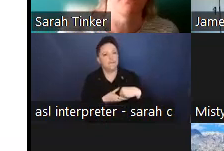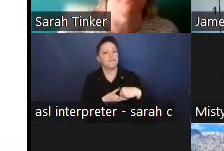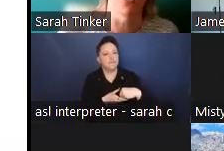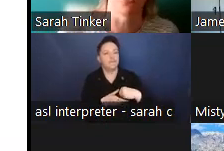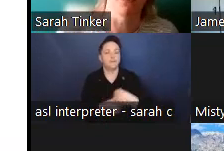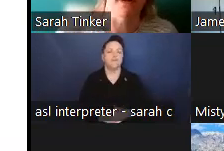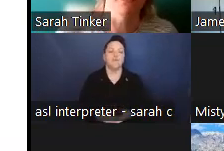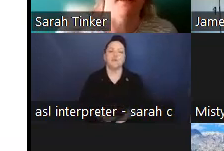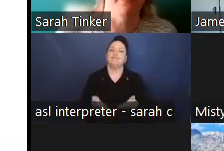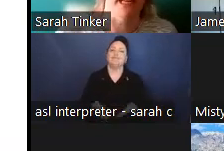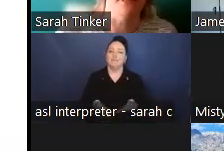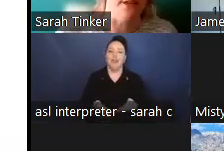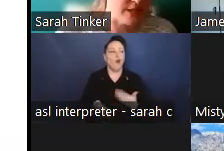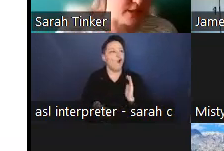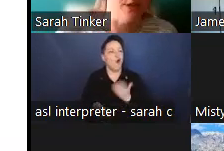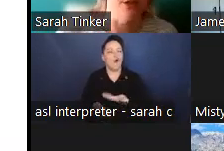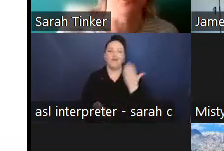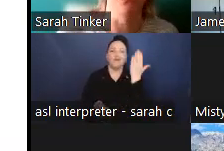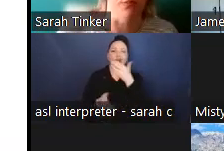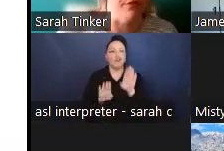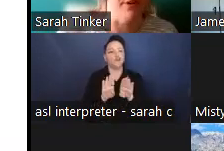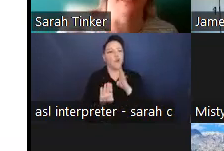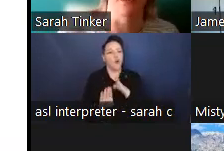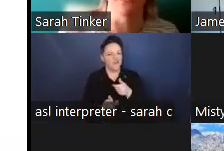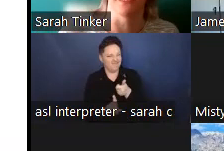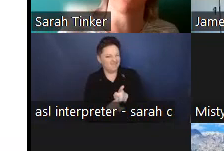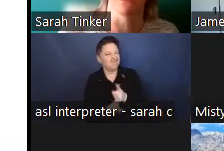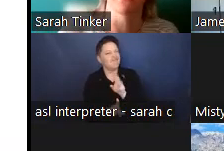more welcoming to everybody easier to use all those kind of things.